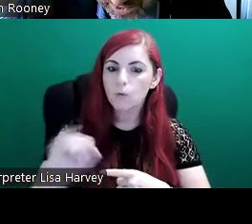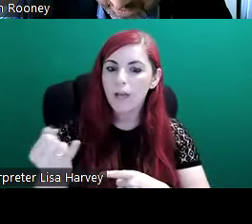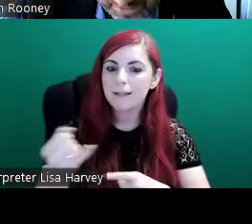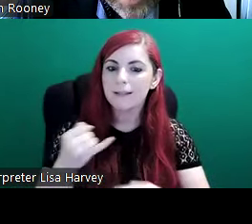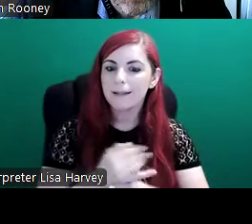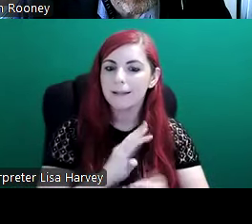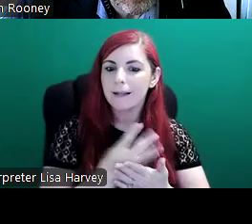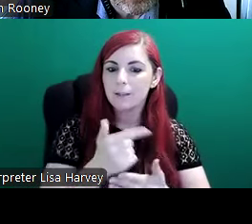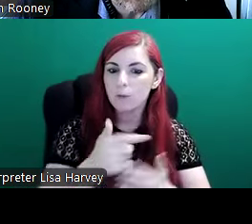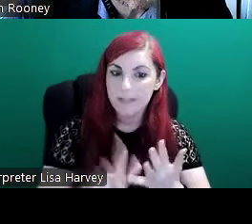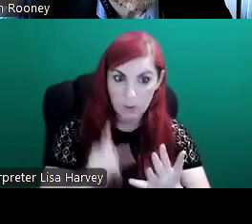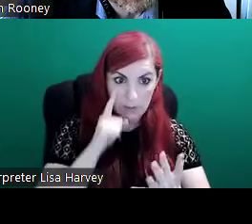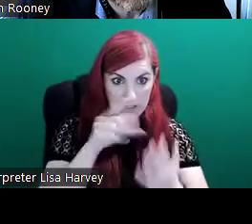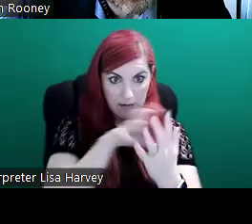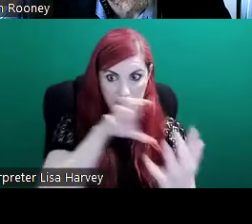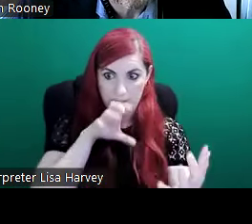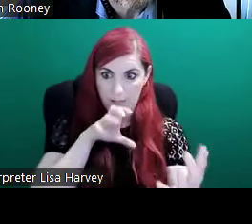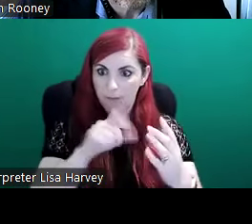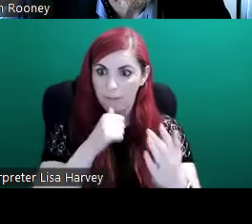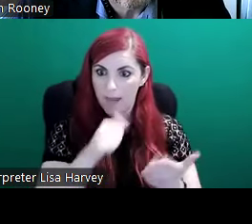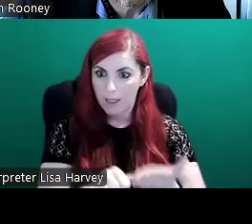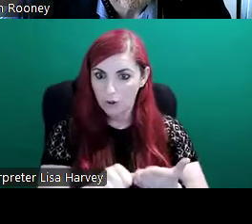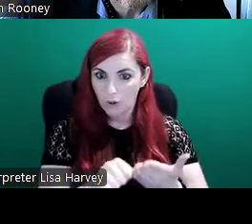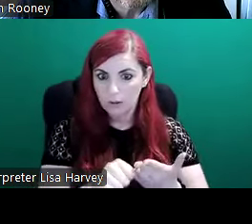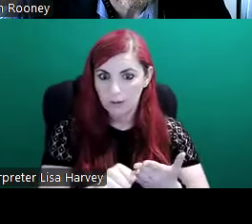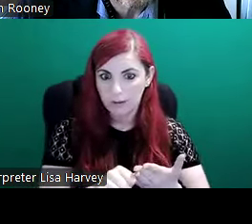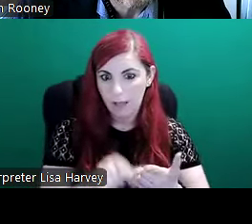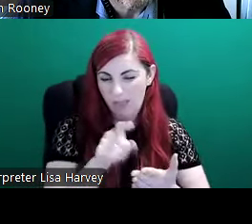illustrated on the screen. It was a rather typical letter for Gleizes at the time.